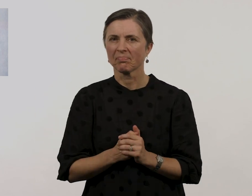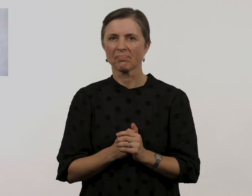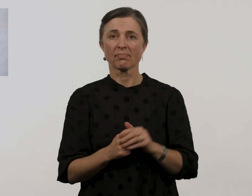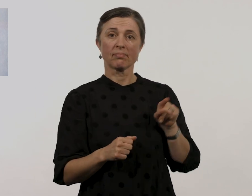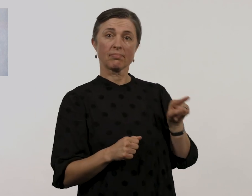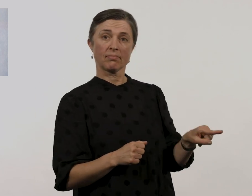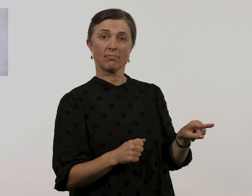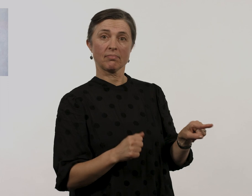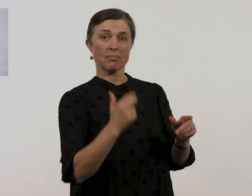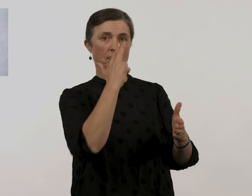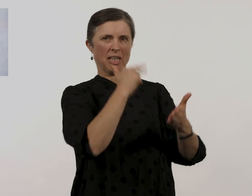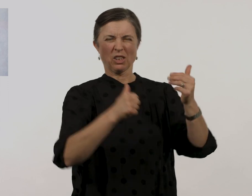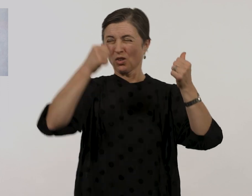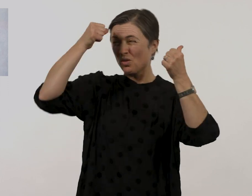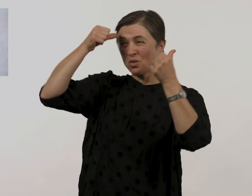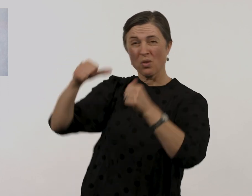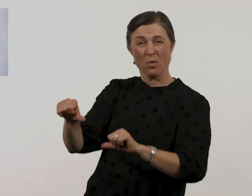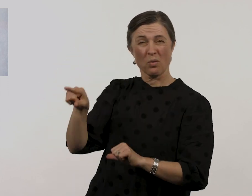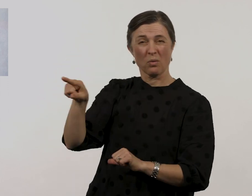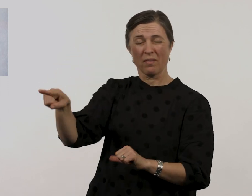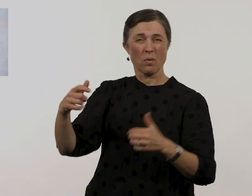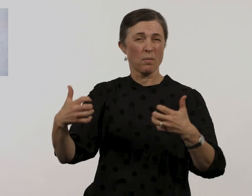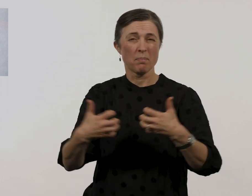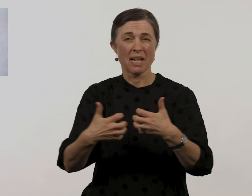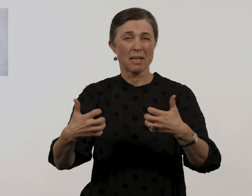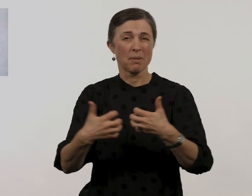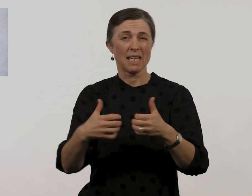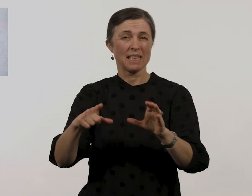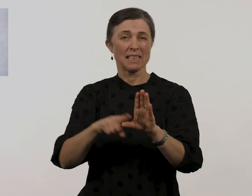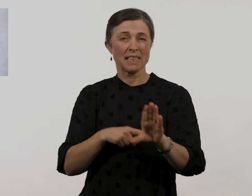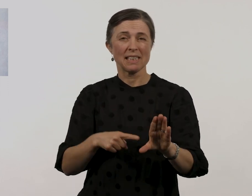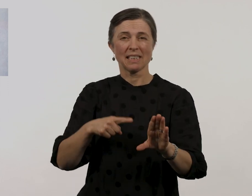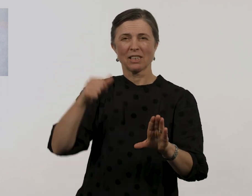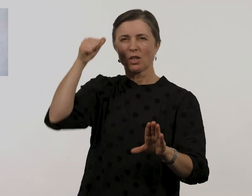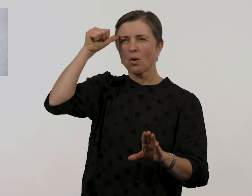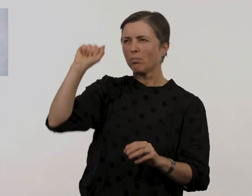‘I have known Cherrone for many years and thought she’d be a wonderful subject for an Archibald portrait,’ says Townsend.